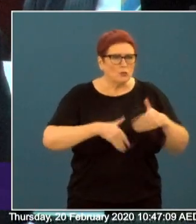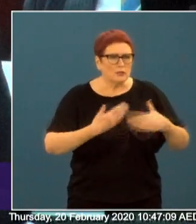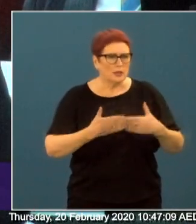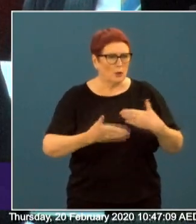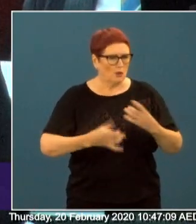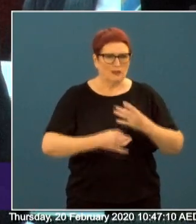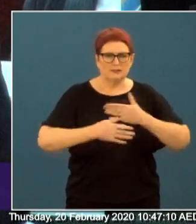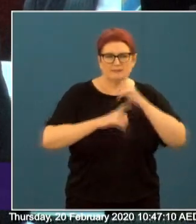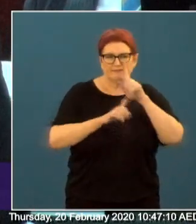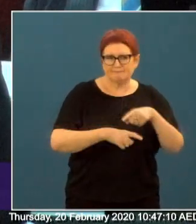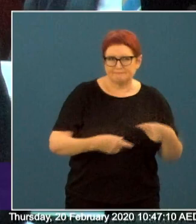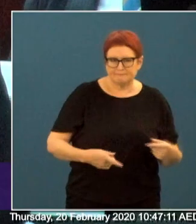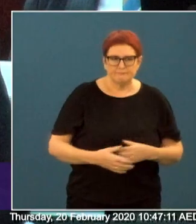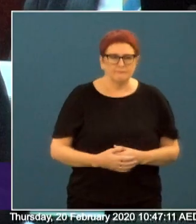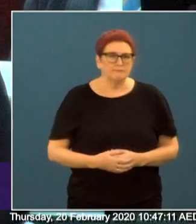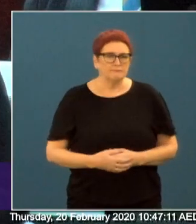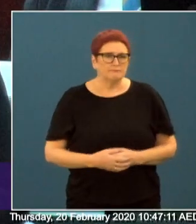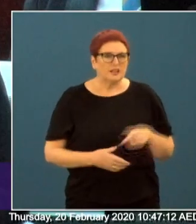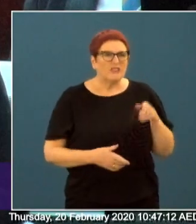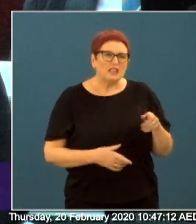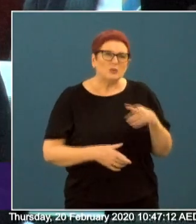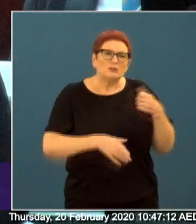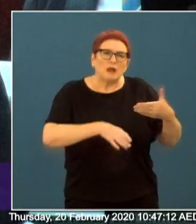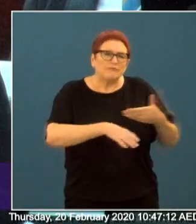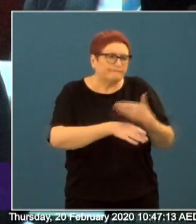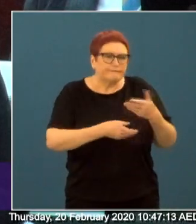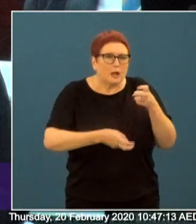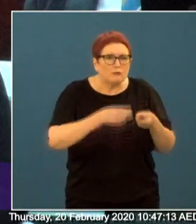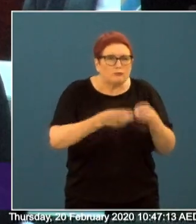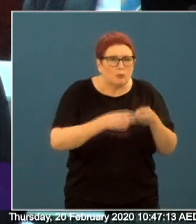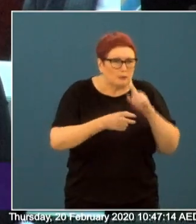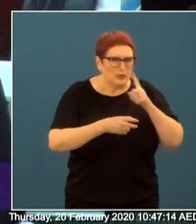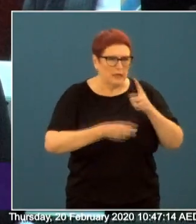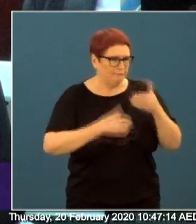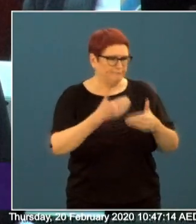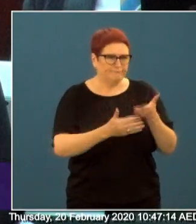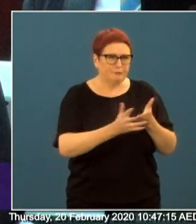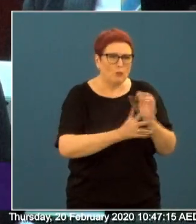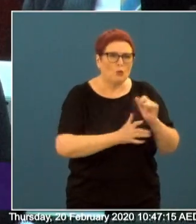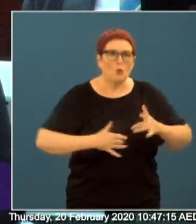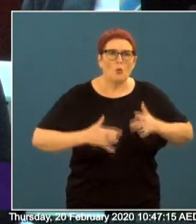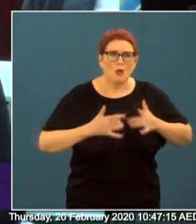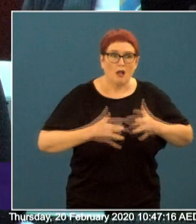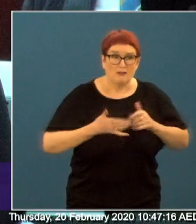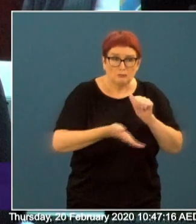And you've described that as adapted functioning. Is that a technical expression that's used in the literature or used